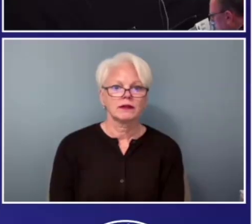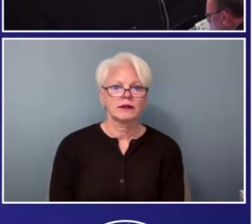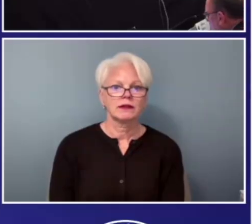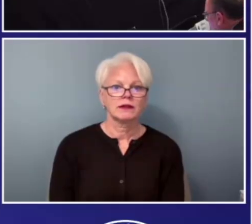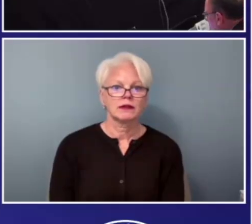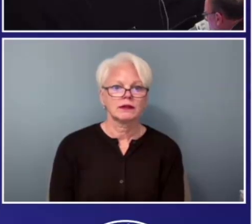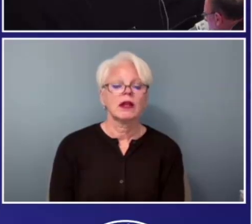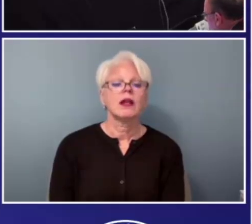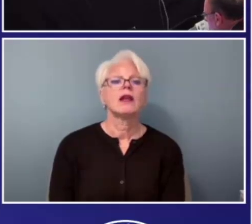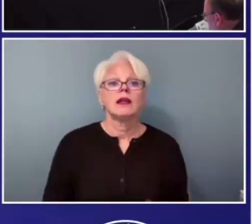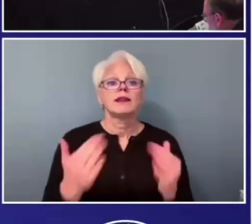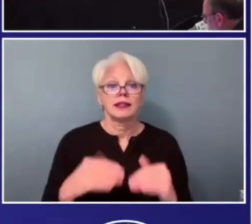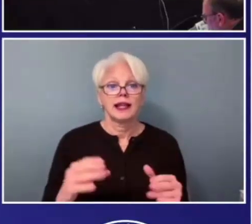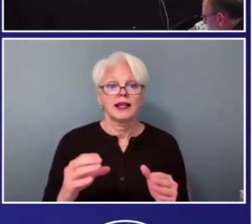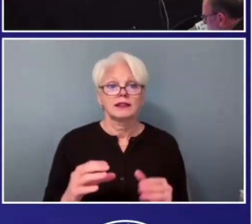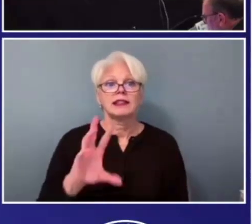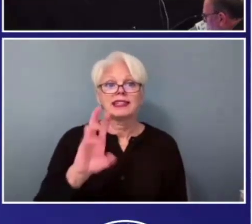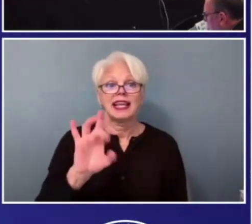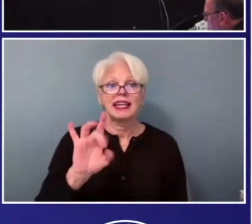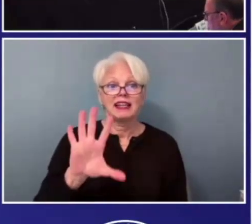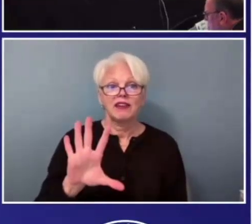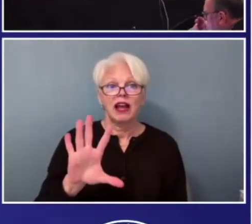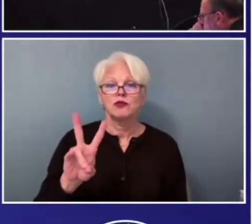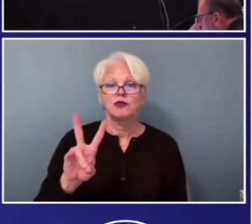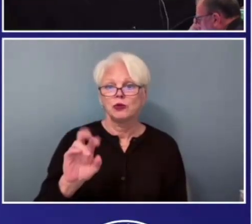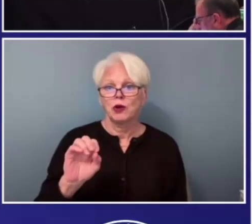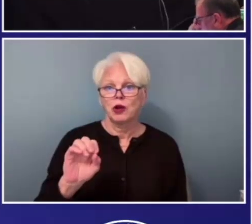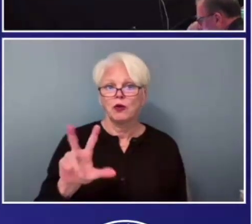The next change is in 685.203.